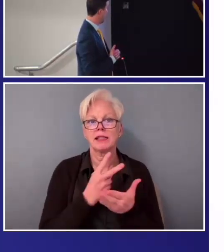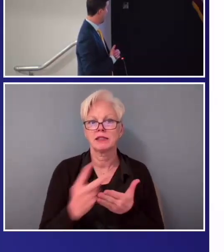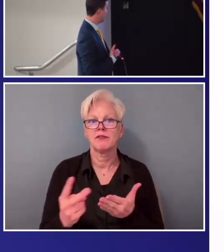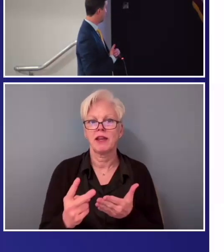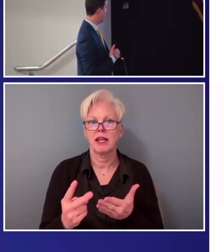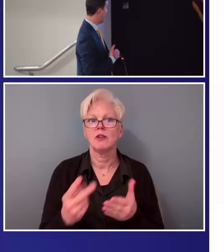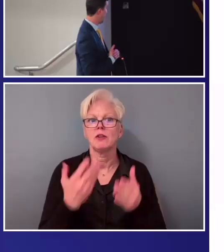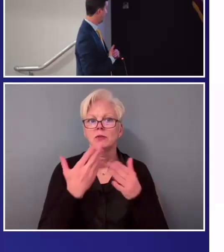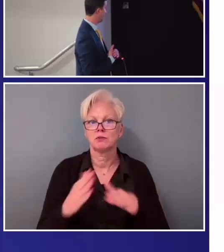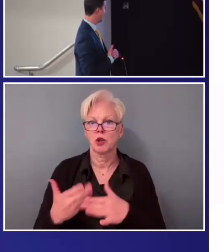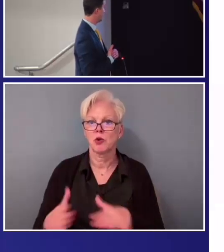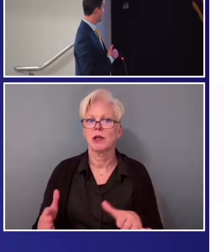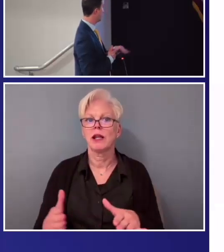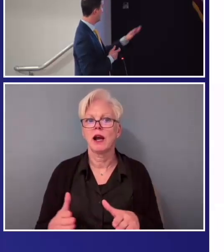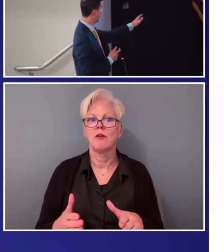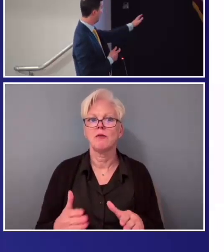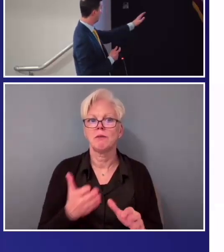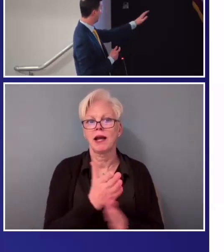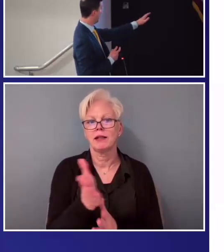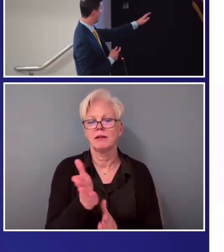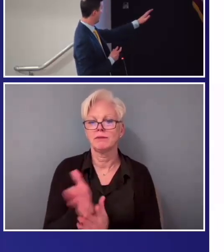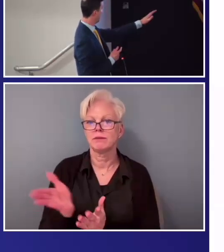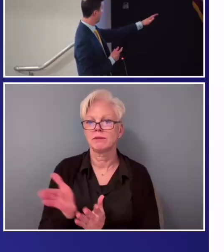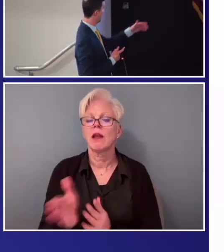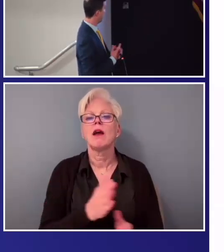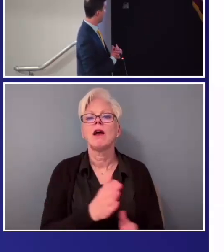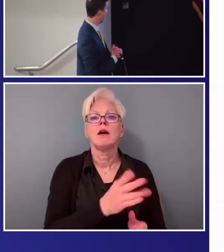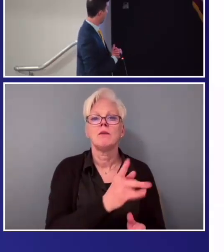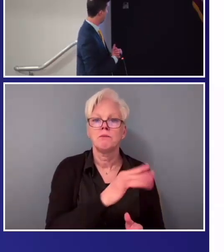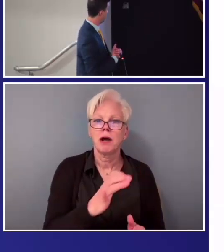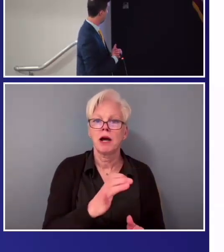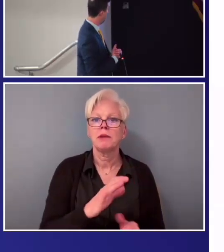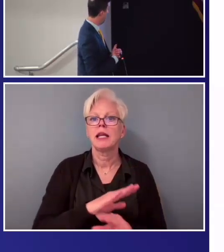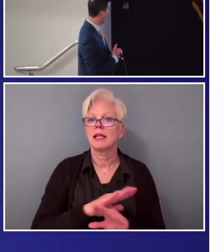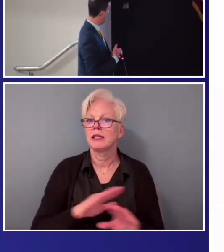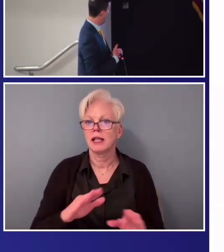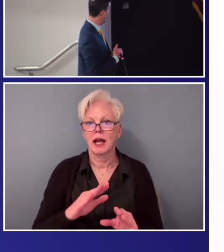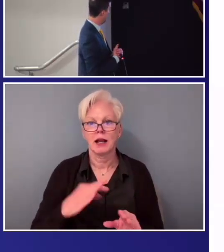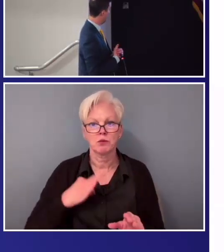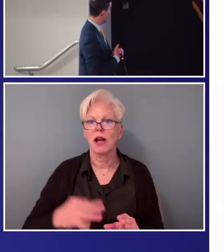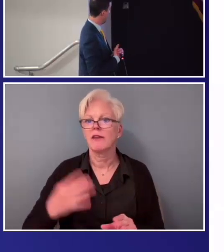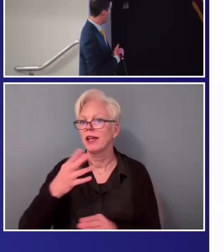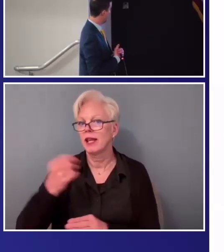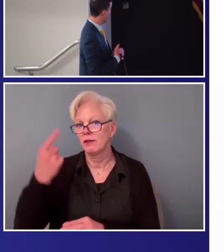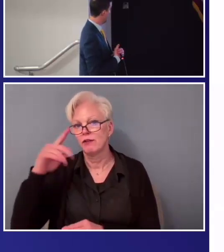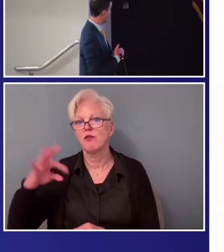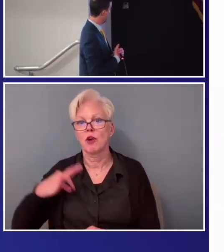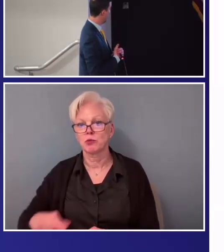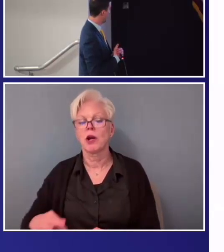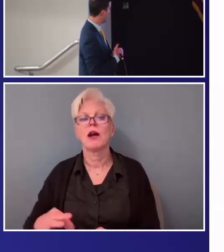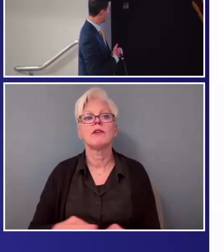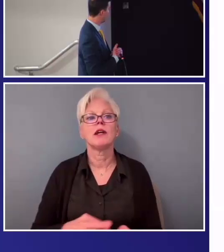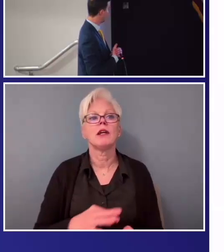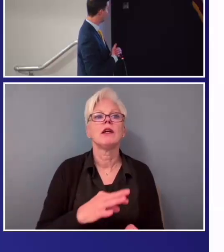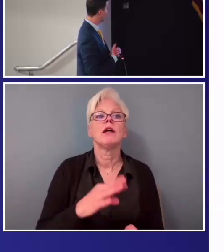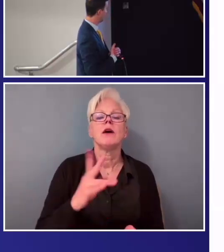out by sector, public, nonprofit and for-profit. And the public and nonprofit sector,